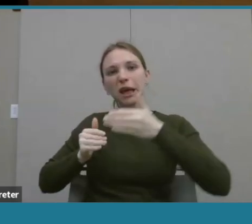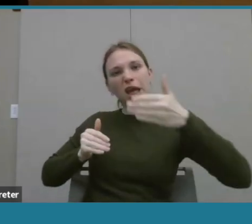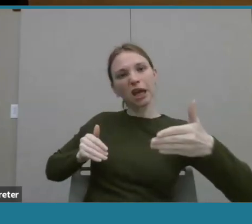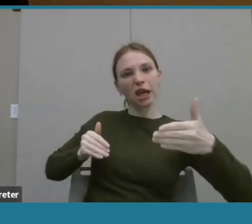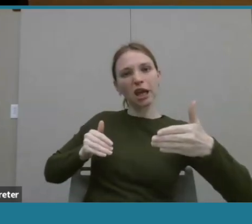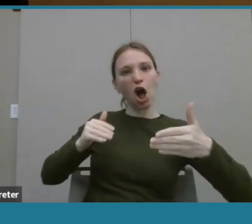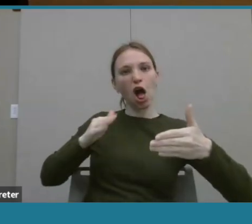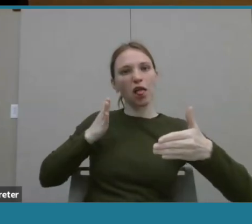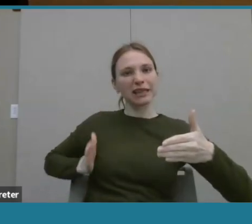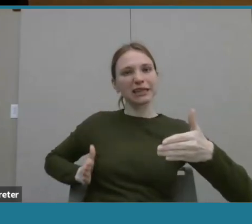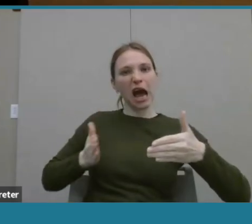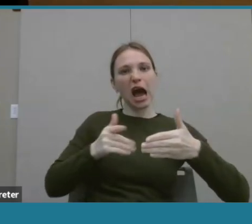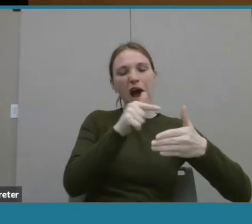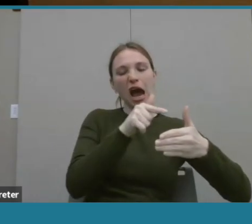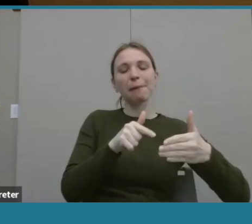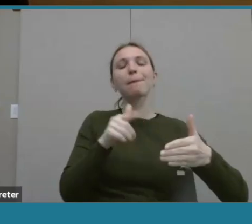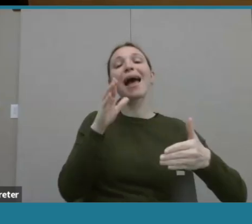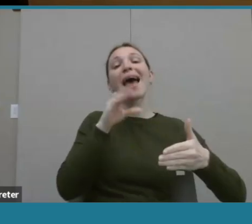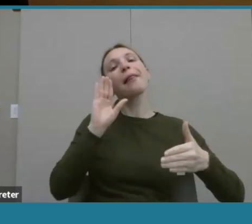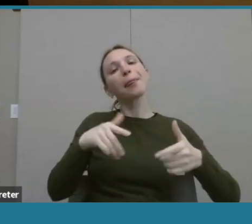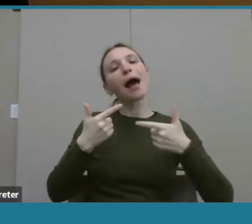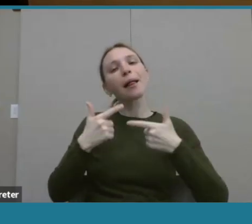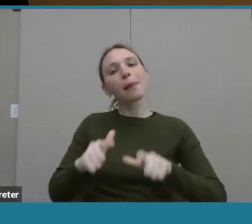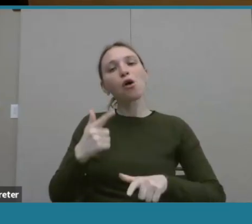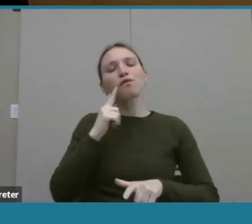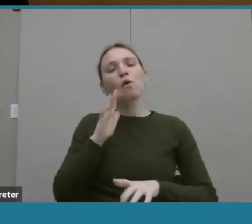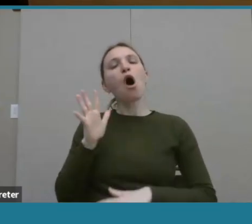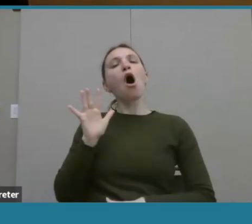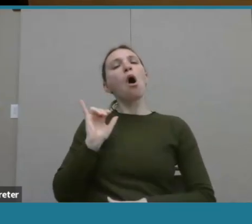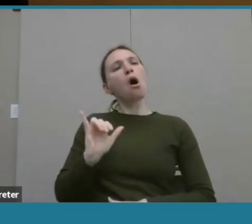really slowed down, take your time, autonomous visit that we wanted.